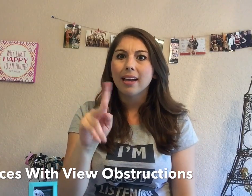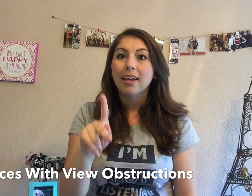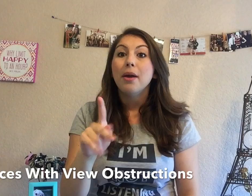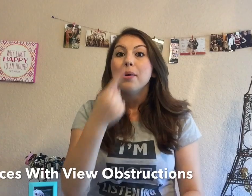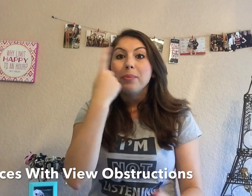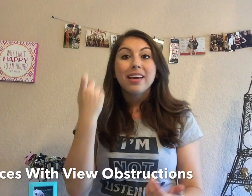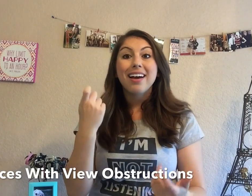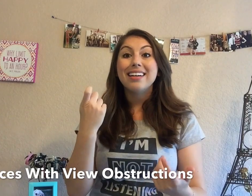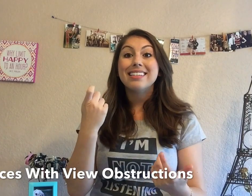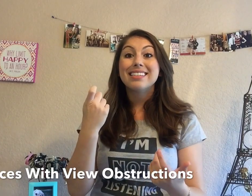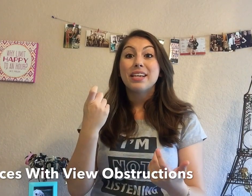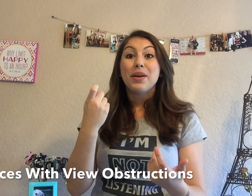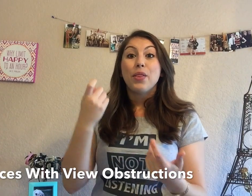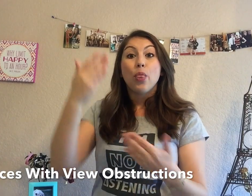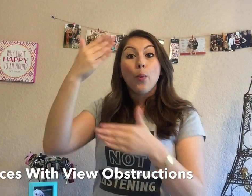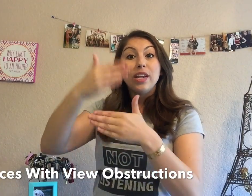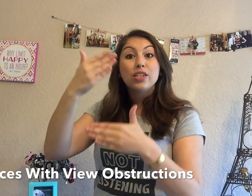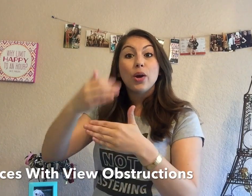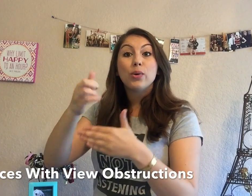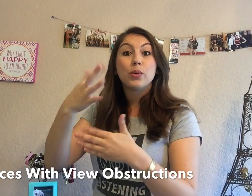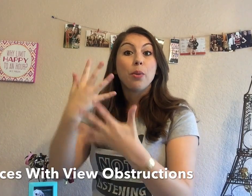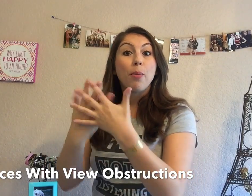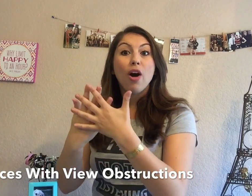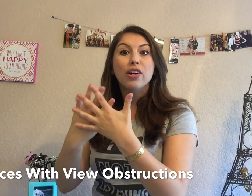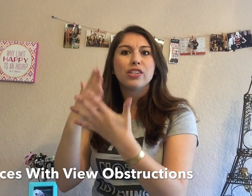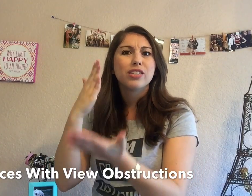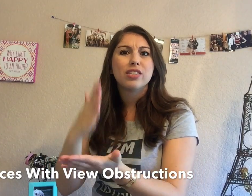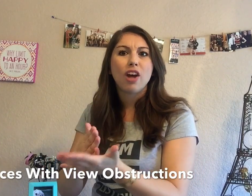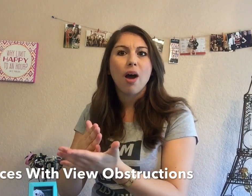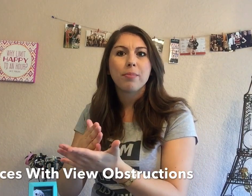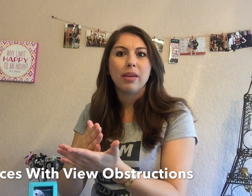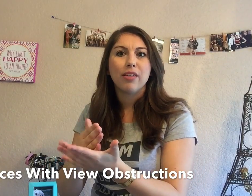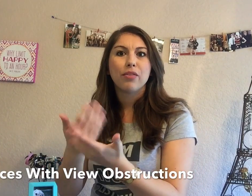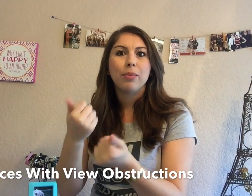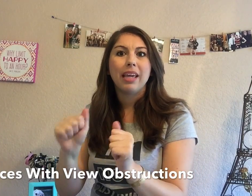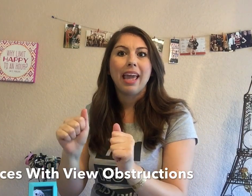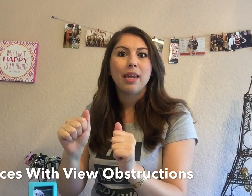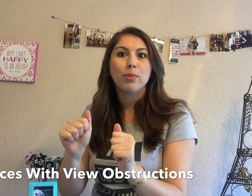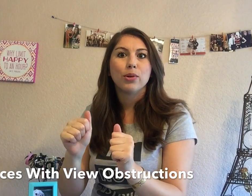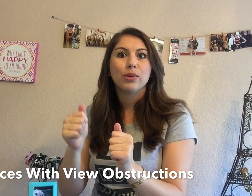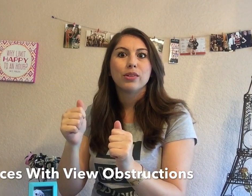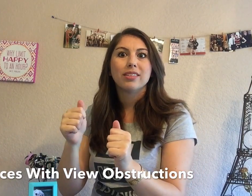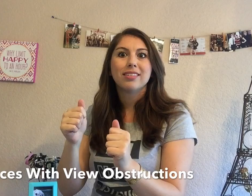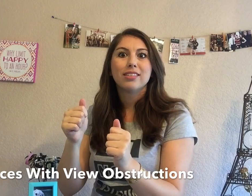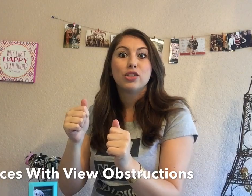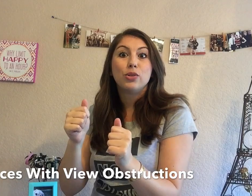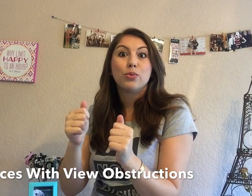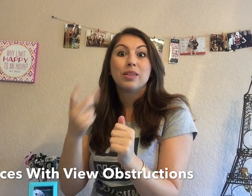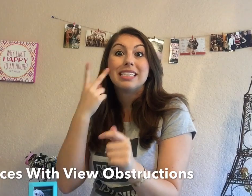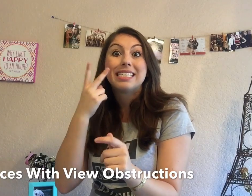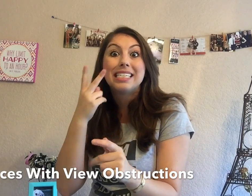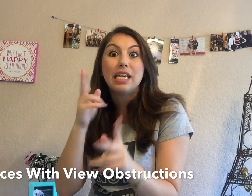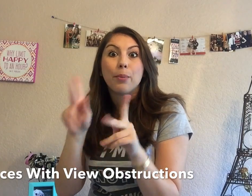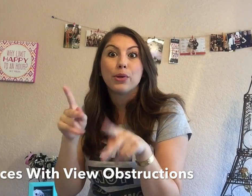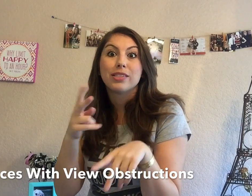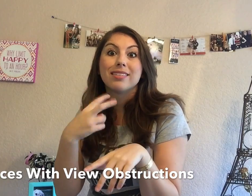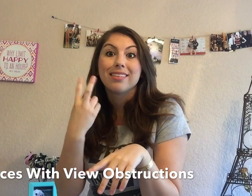Because the windows or the bars stop me from being able to really see a person's